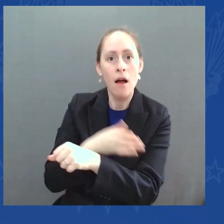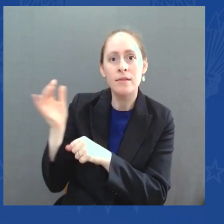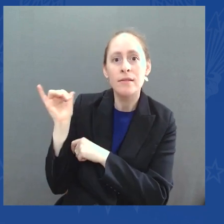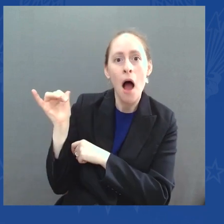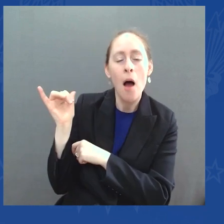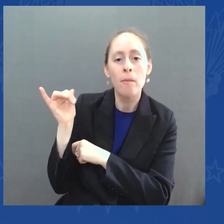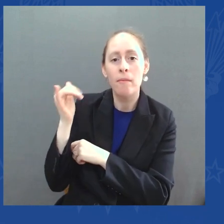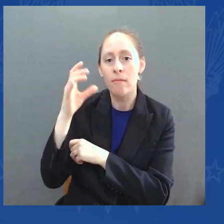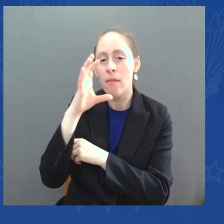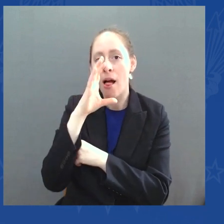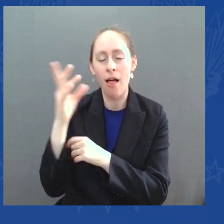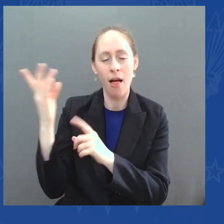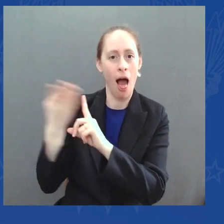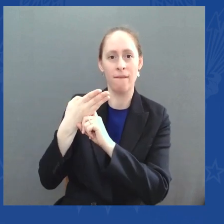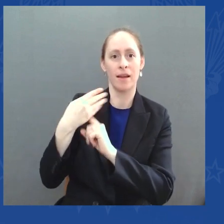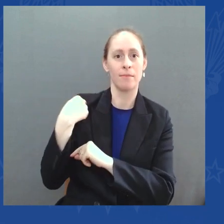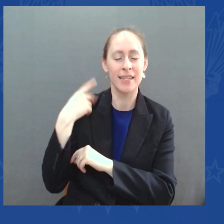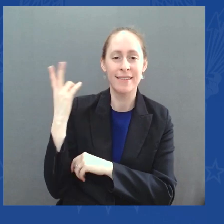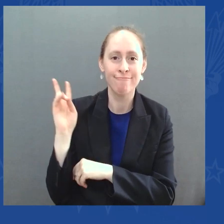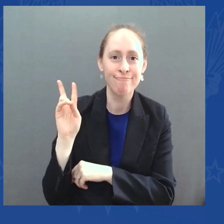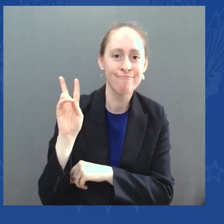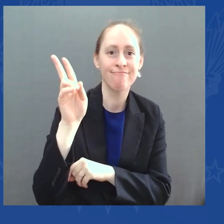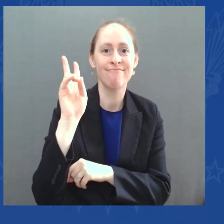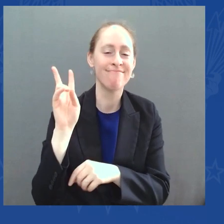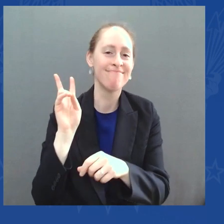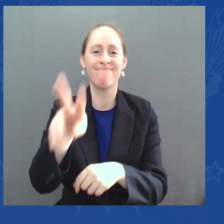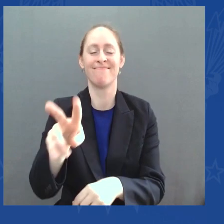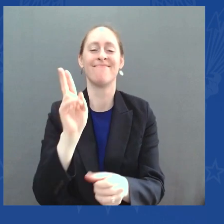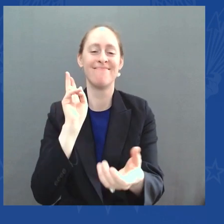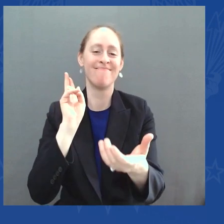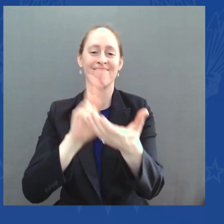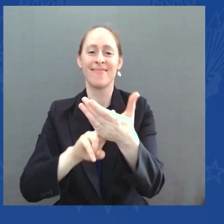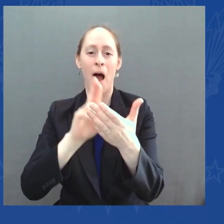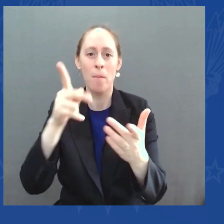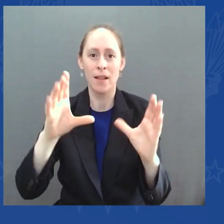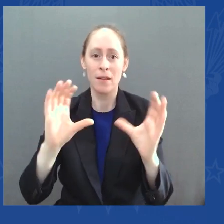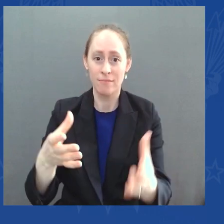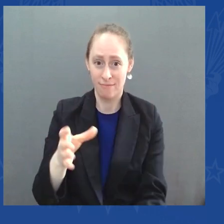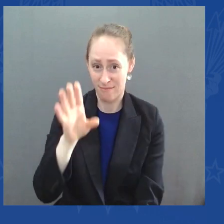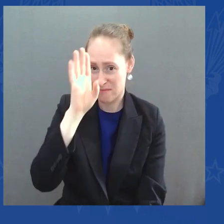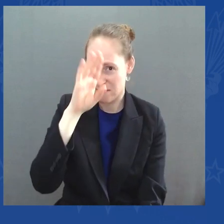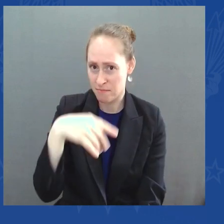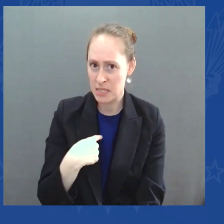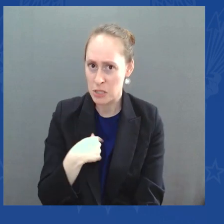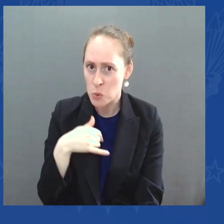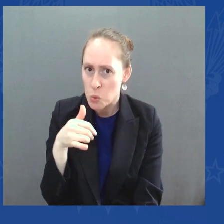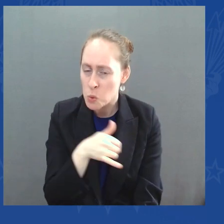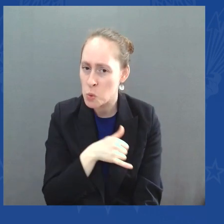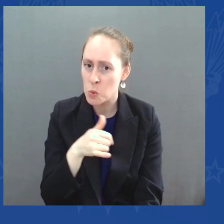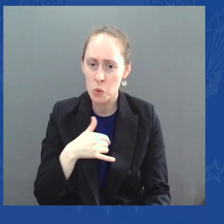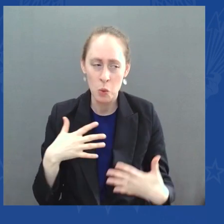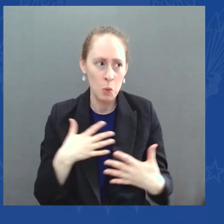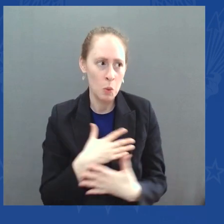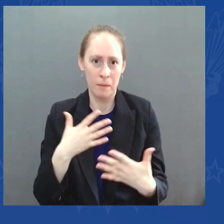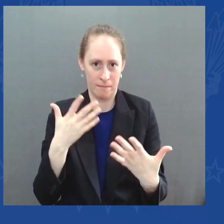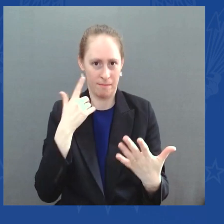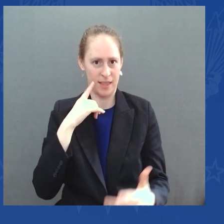I was a bit intimidated in a male dominated field, but I immediately felt comfortable at nets and throughout our training.